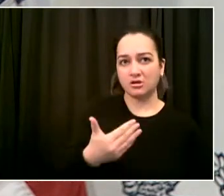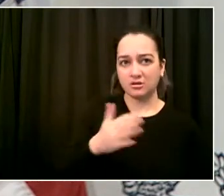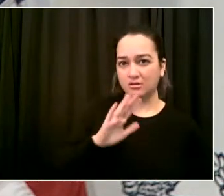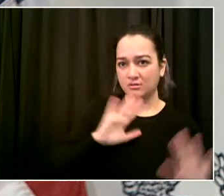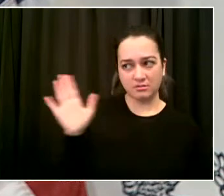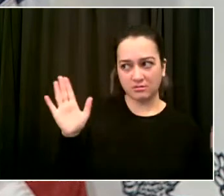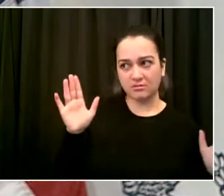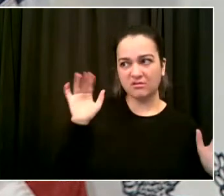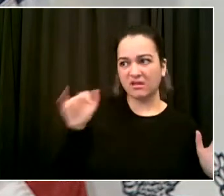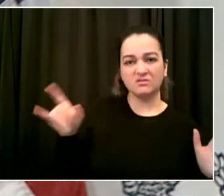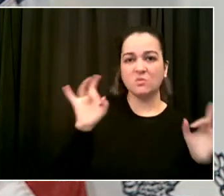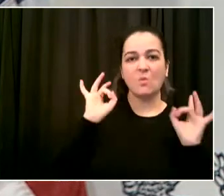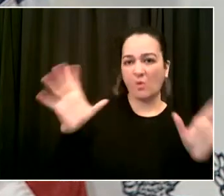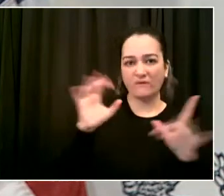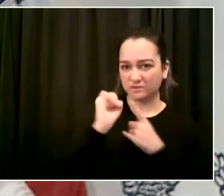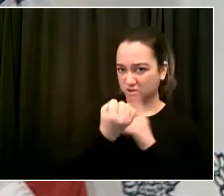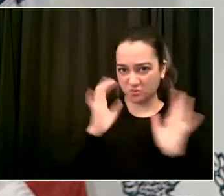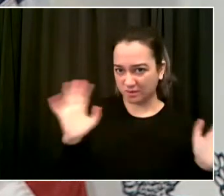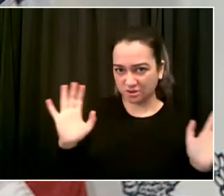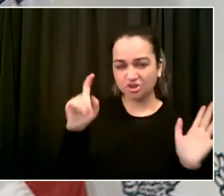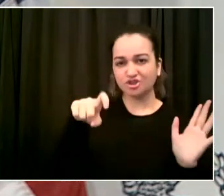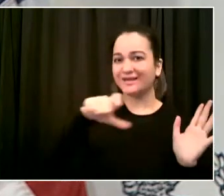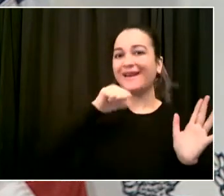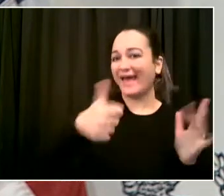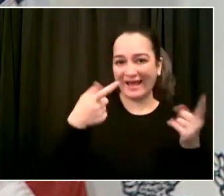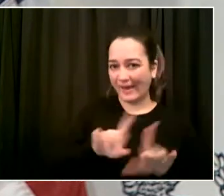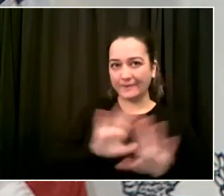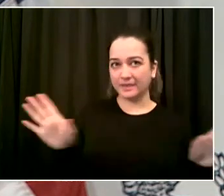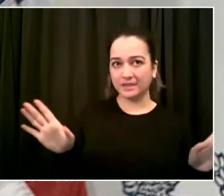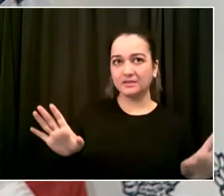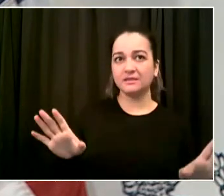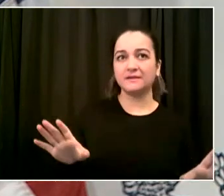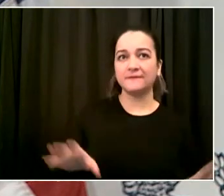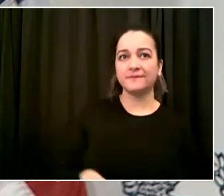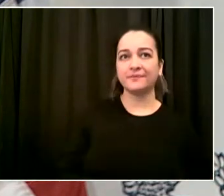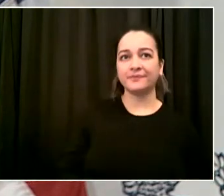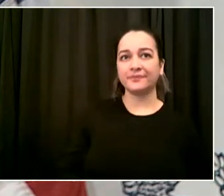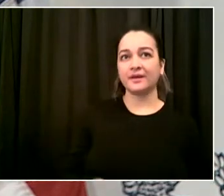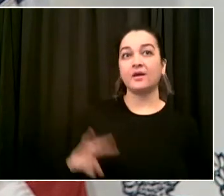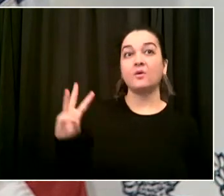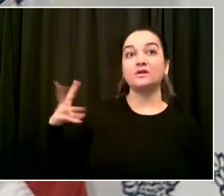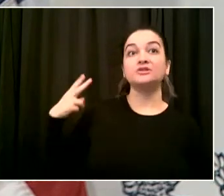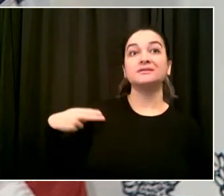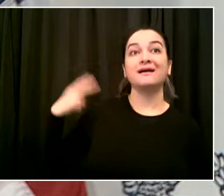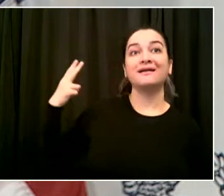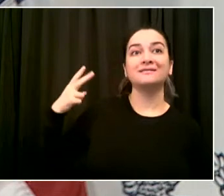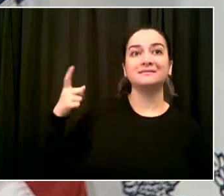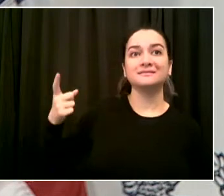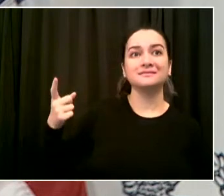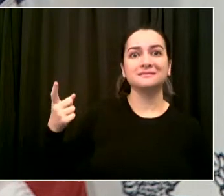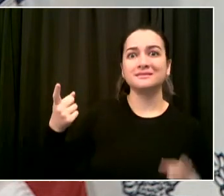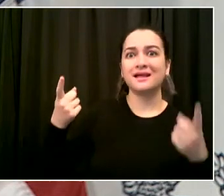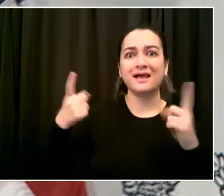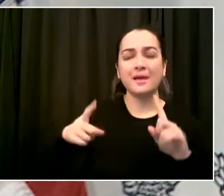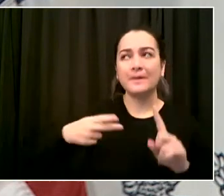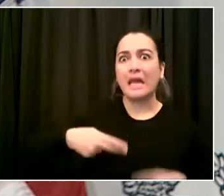IF THE SITE IS IN A COMMUNITY, PARTICULARLY HARD-HIT BY COVID IT SHOULD BE ABOUT REACHING OUT TO